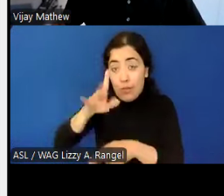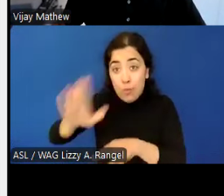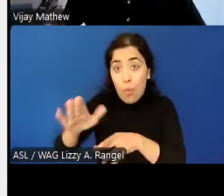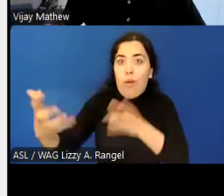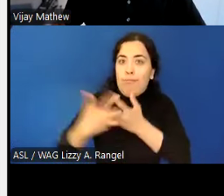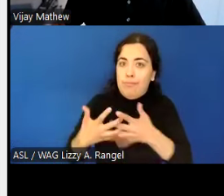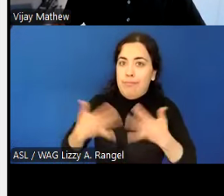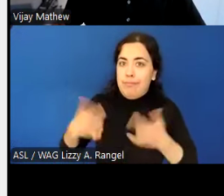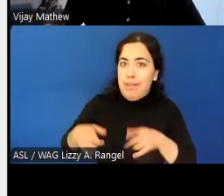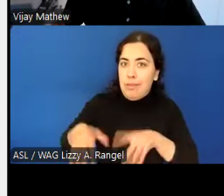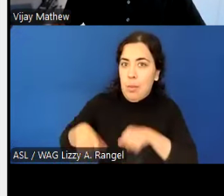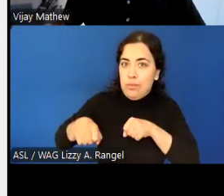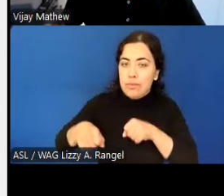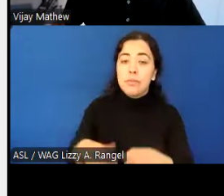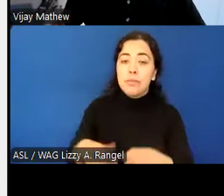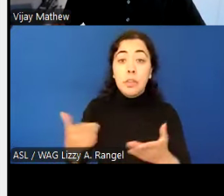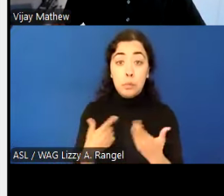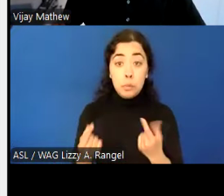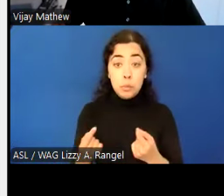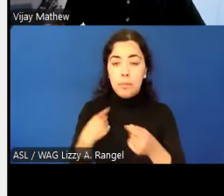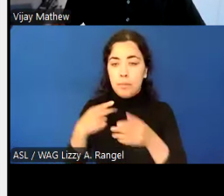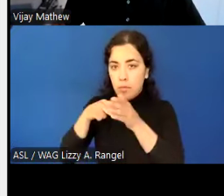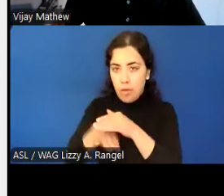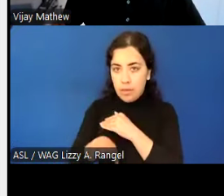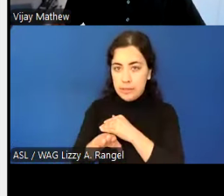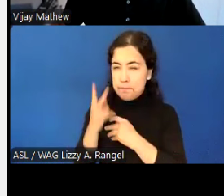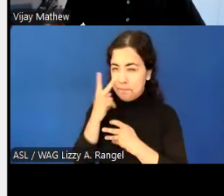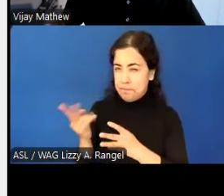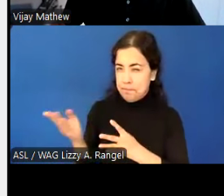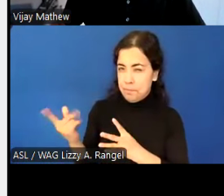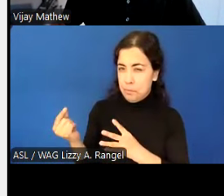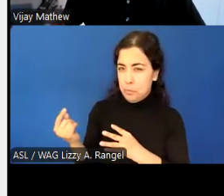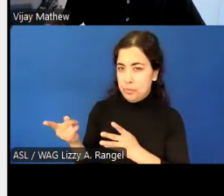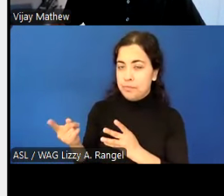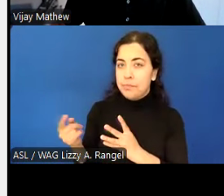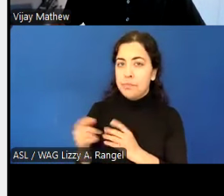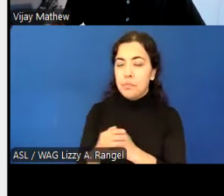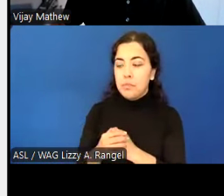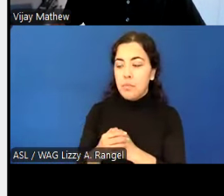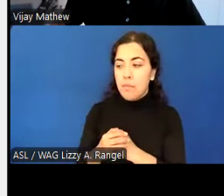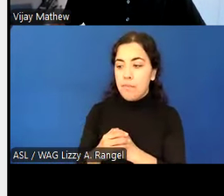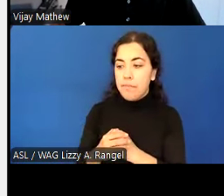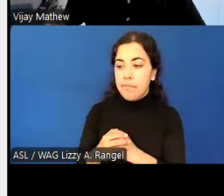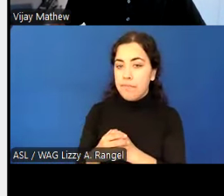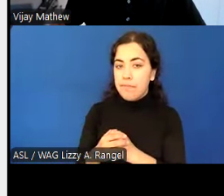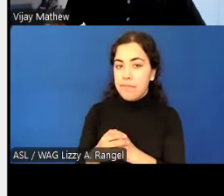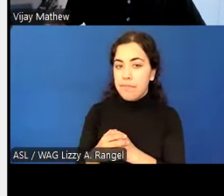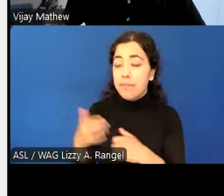So here I'm going to log in and what we're going to do is make a livestream destination,